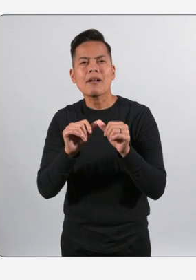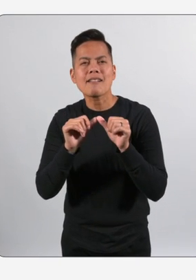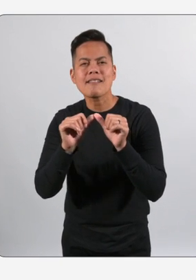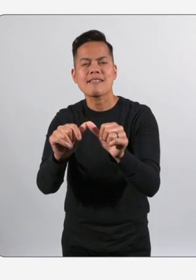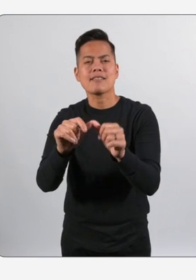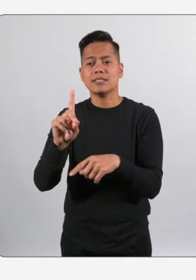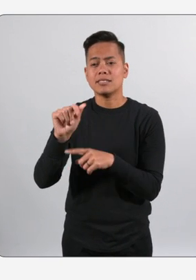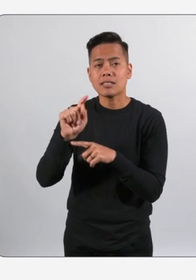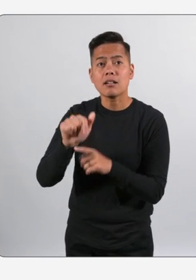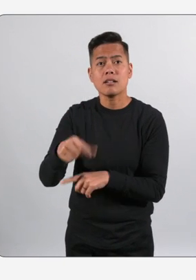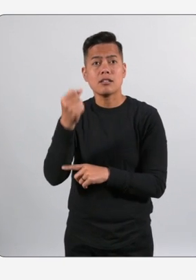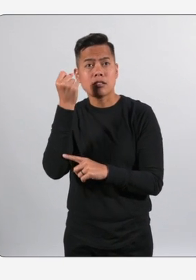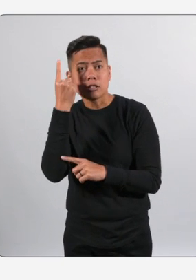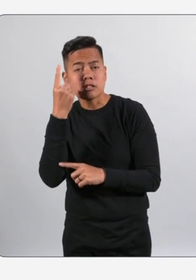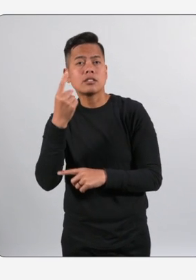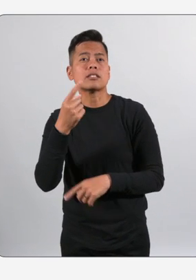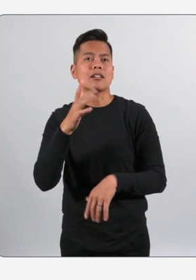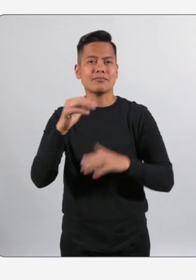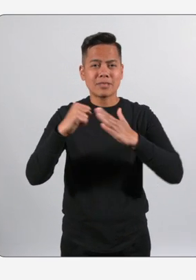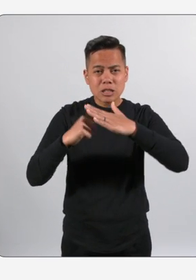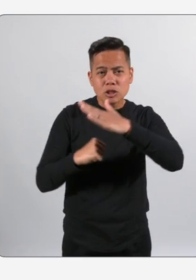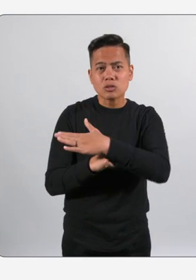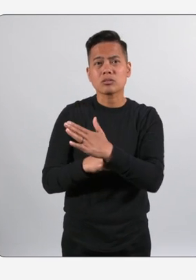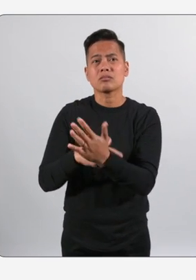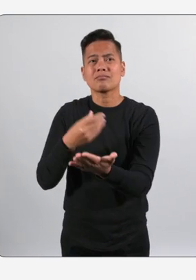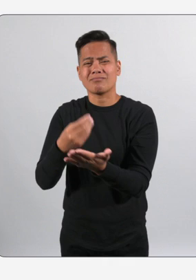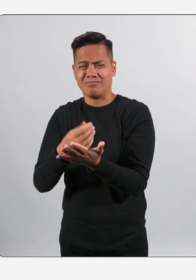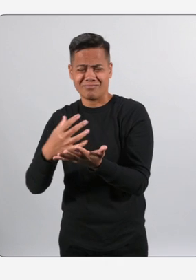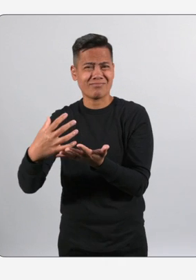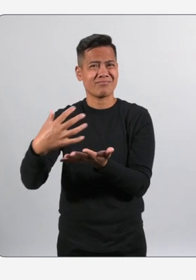insights are the foundation that helps you maximize those touch